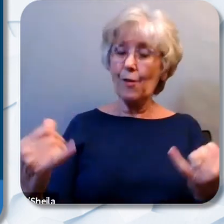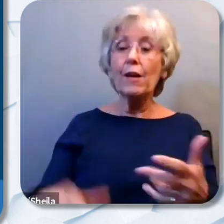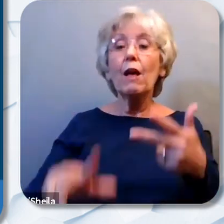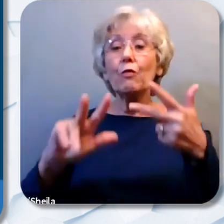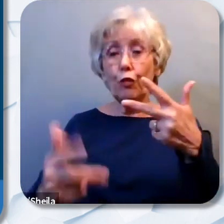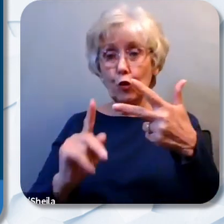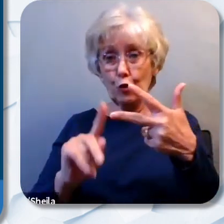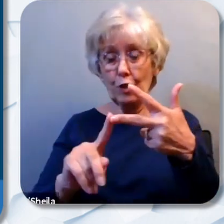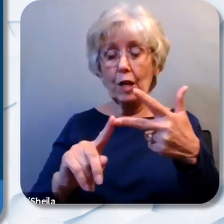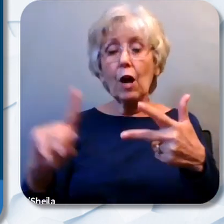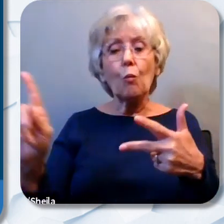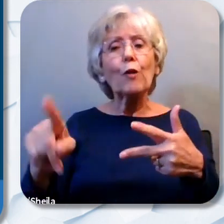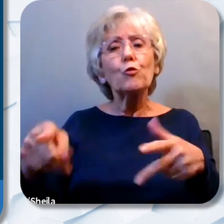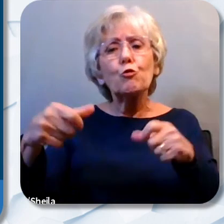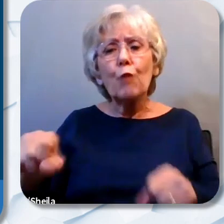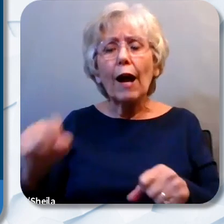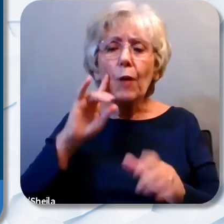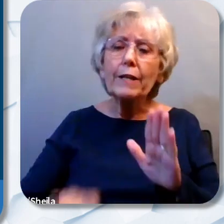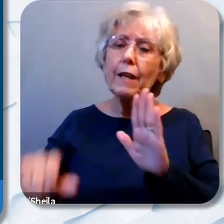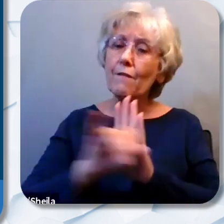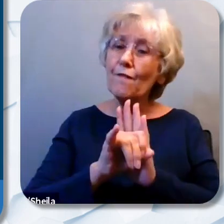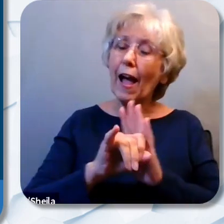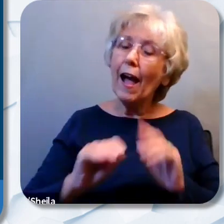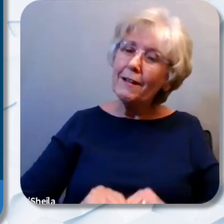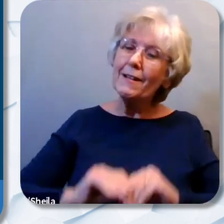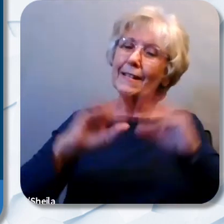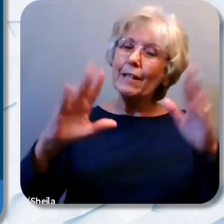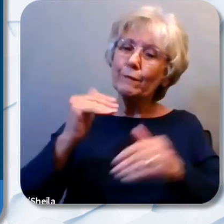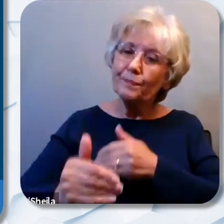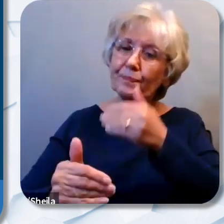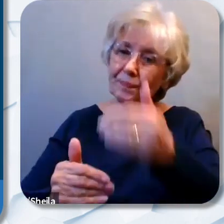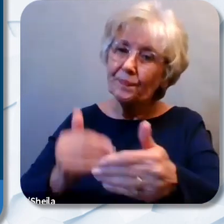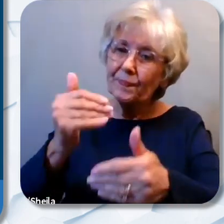is where you thought to identify a clear set of steps of where do you start with this.